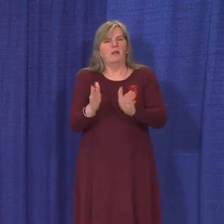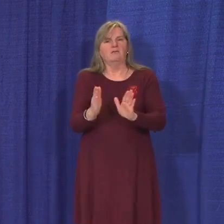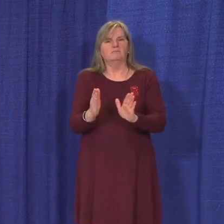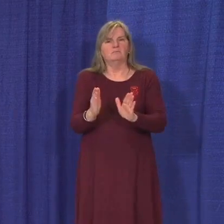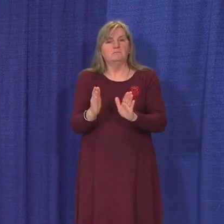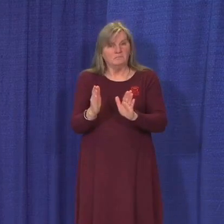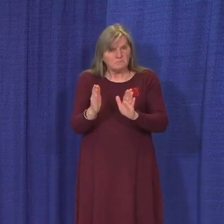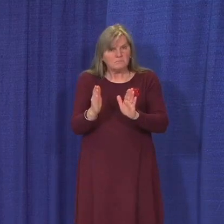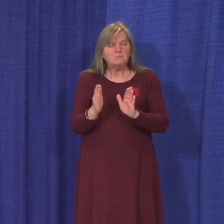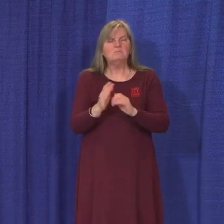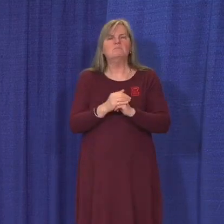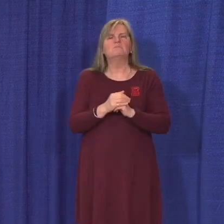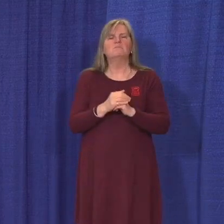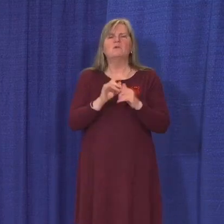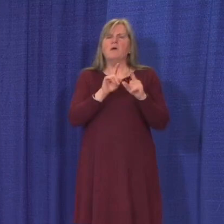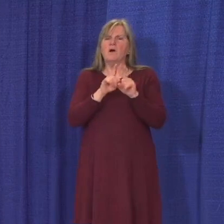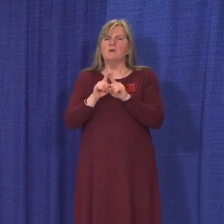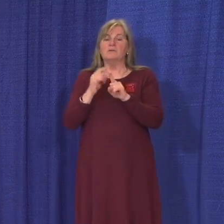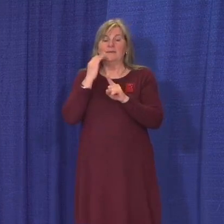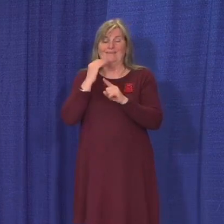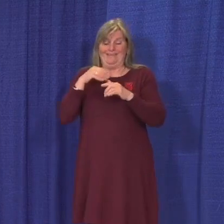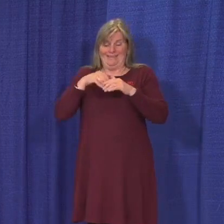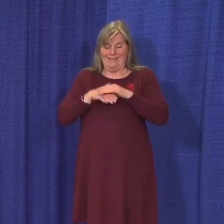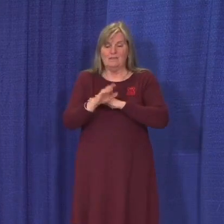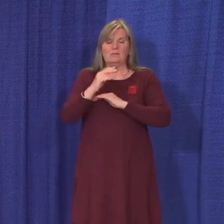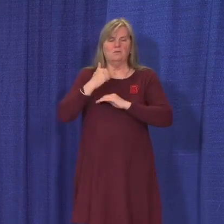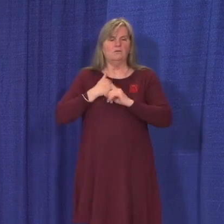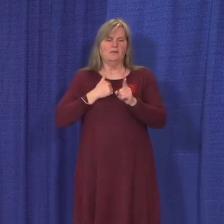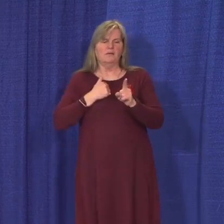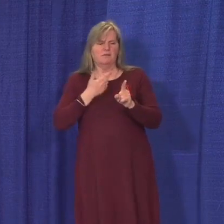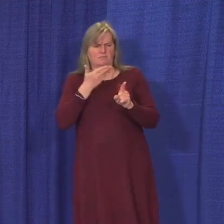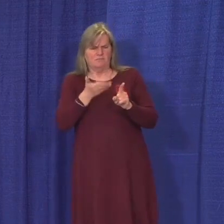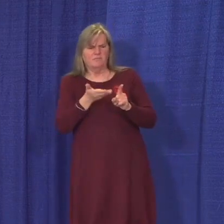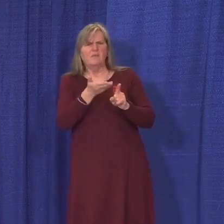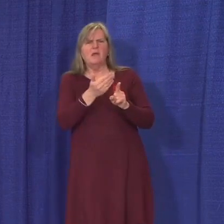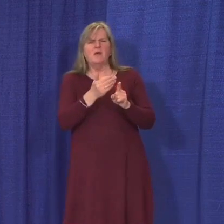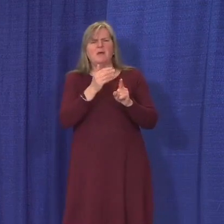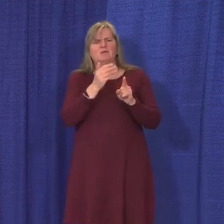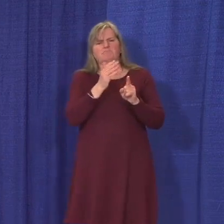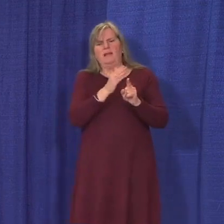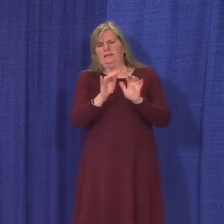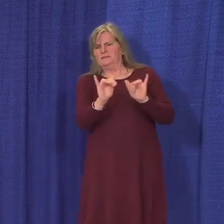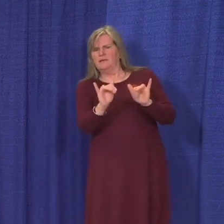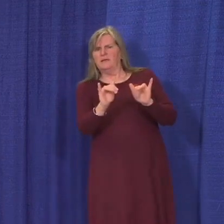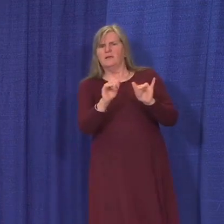remain severely restricted meaning travelling into or